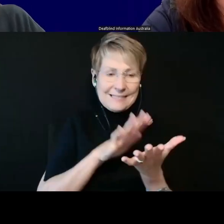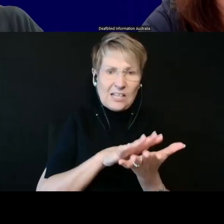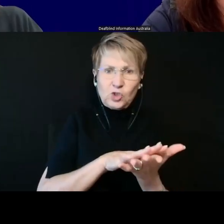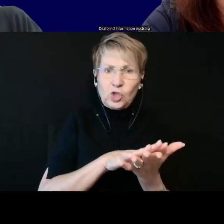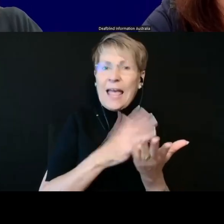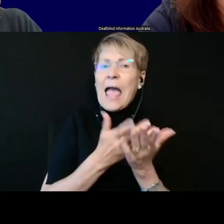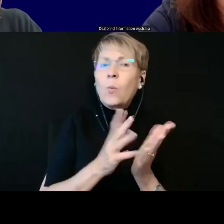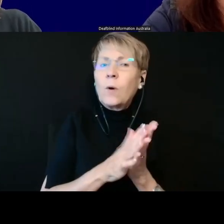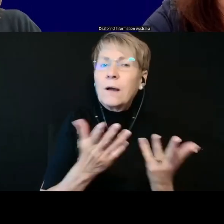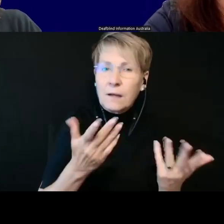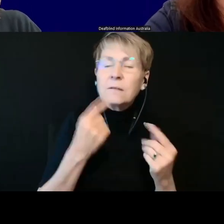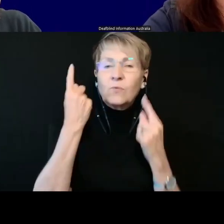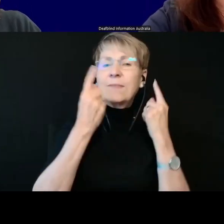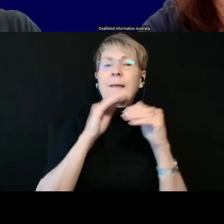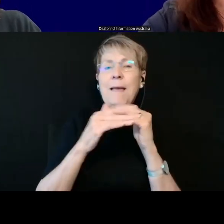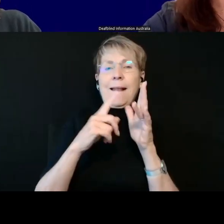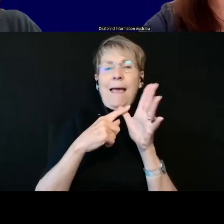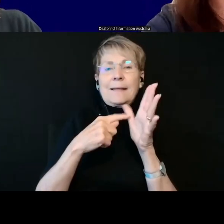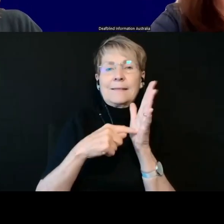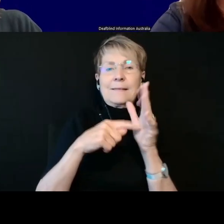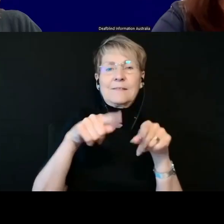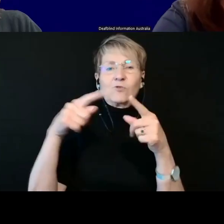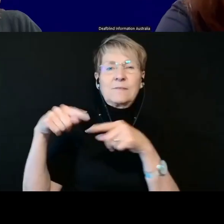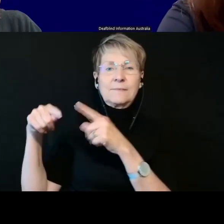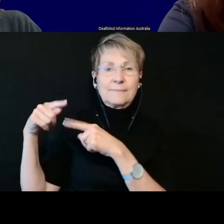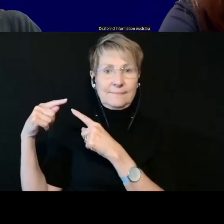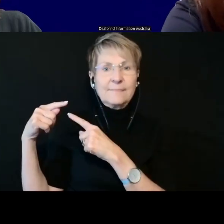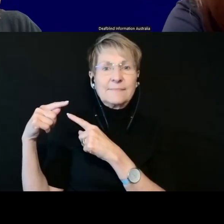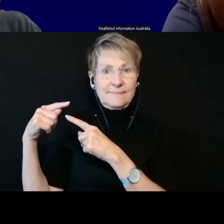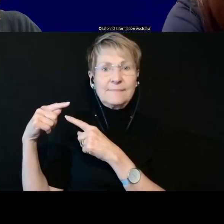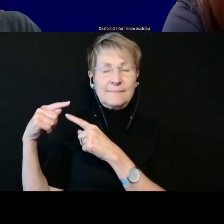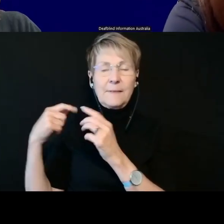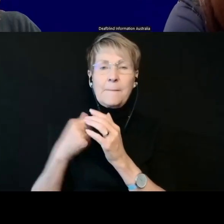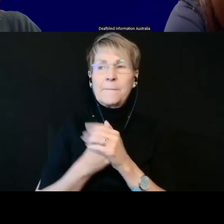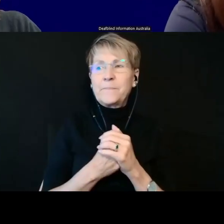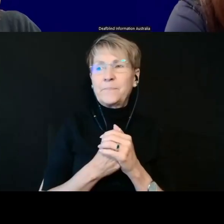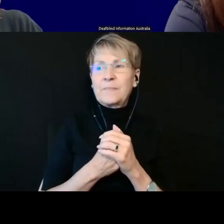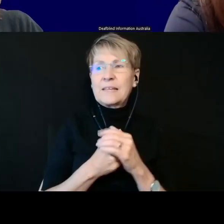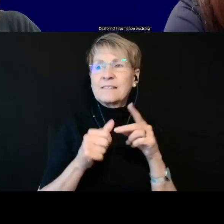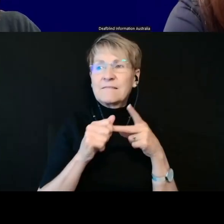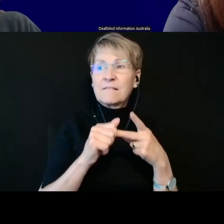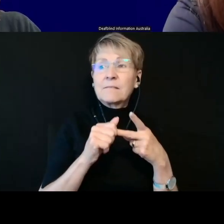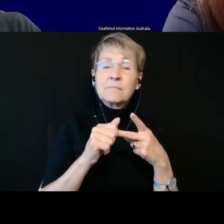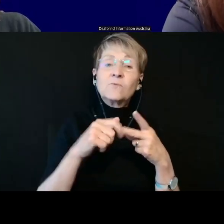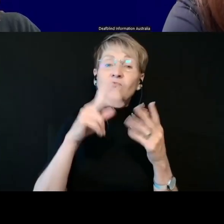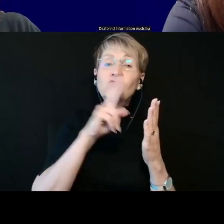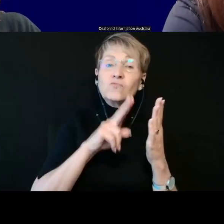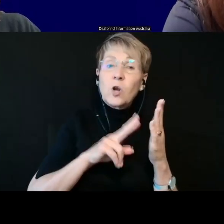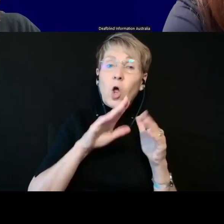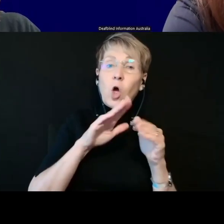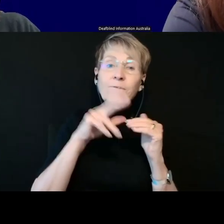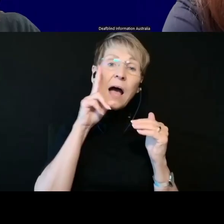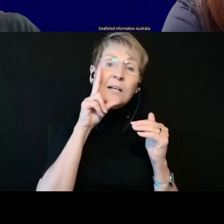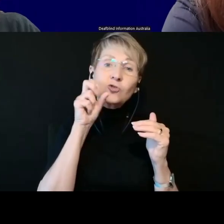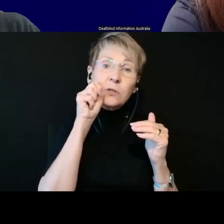you might recommend. Reading up on Usher Syndrome and understanding the underlying conditions that